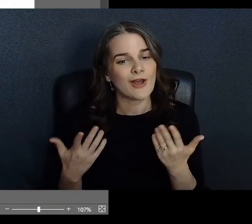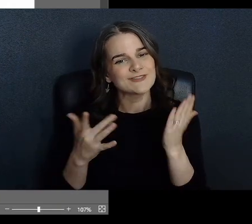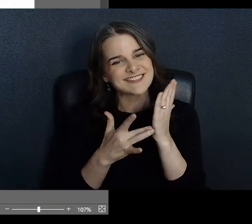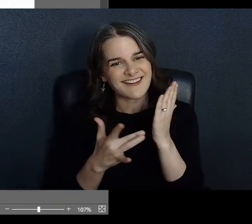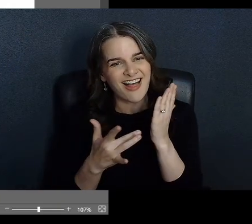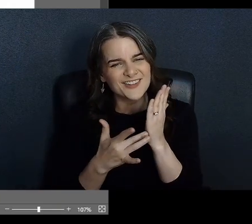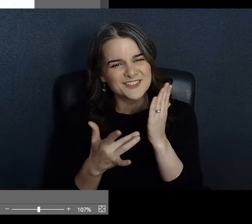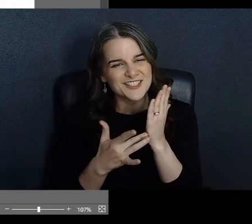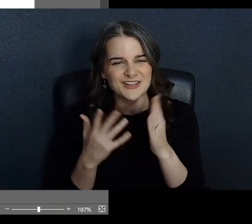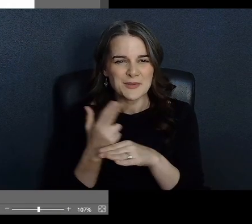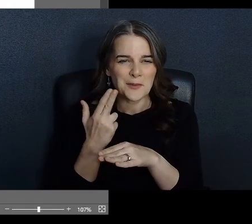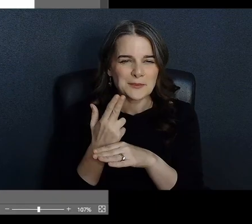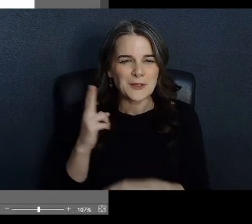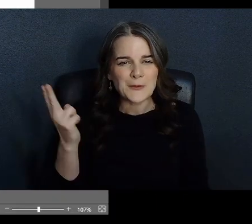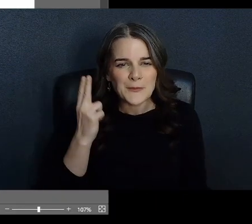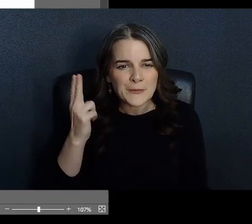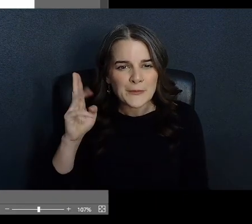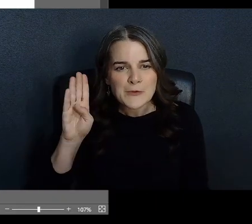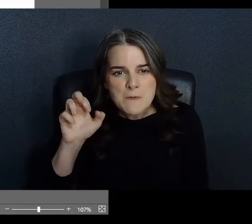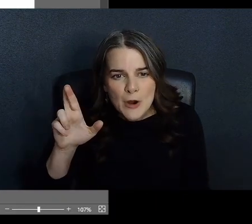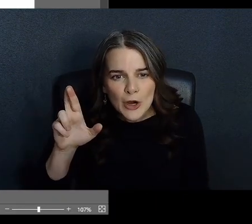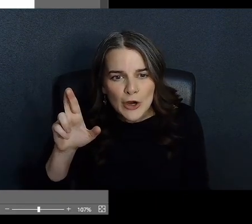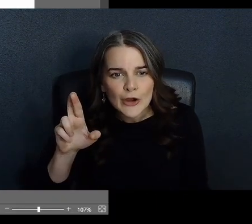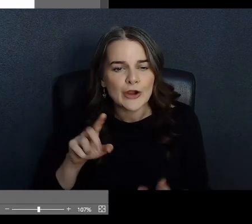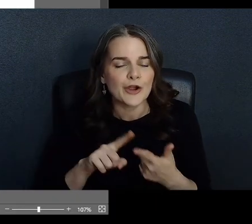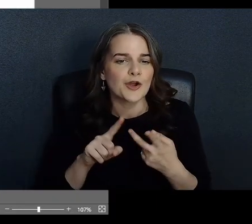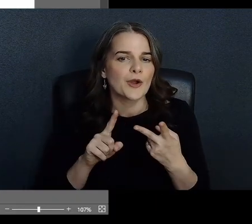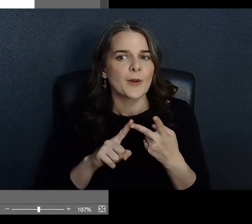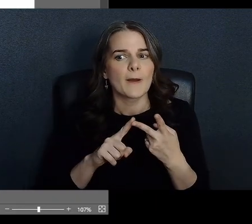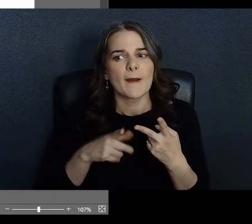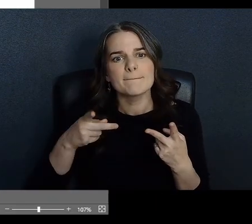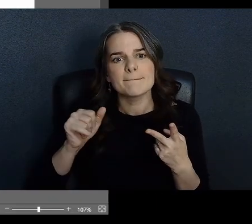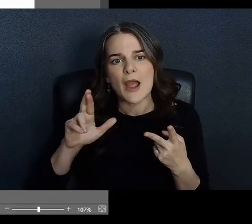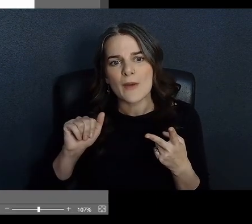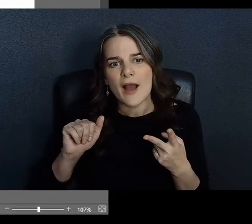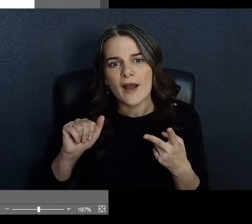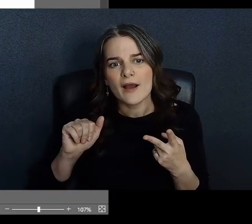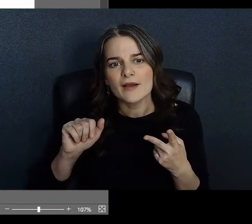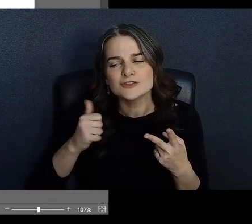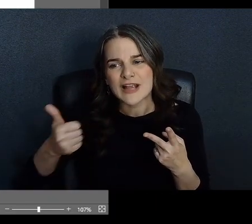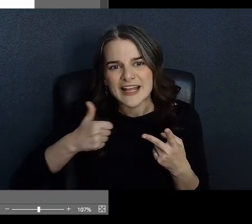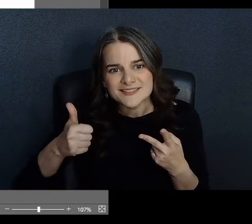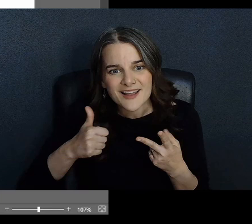not so much paratransit, but the regional rail system, the SEPTA transportation system, which what